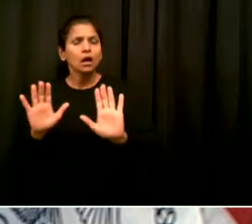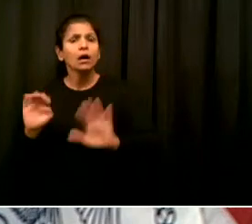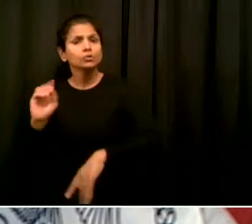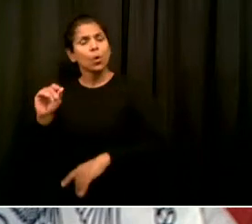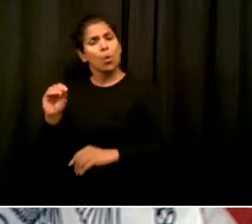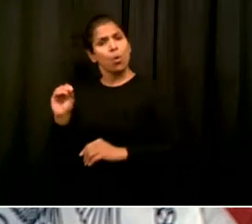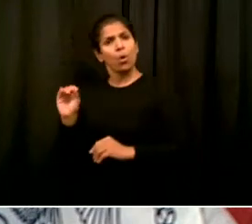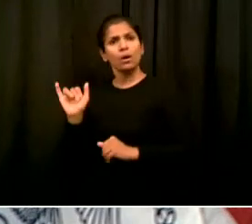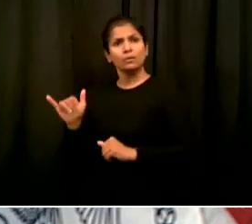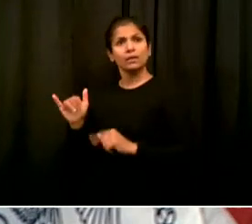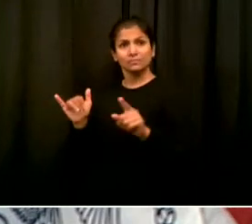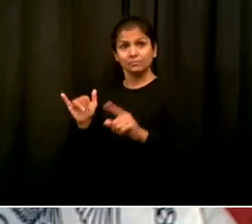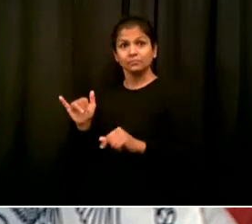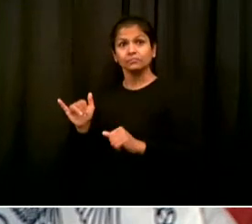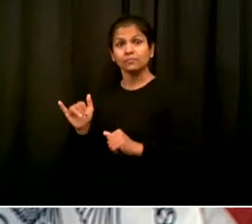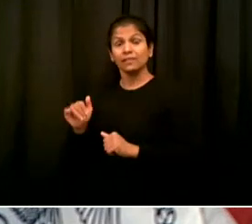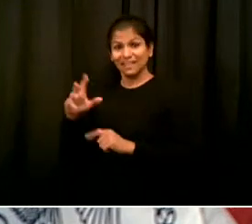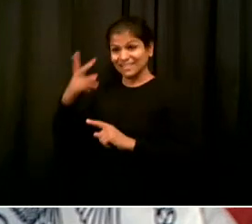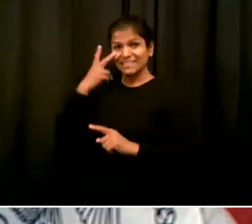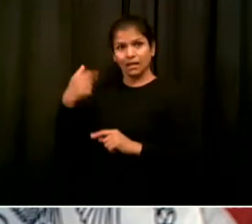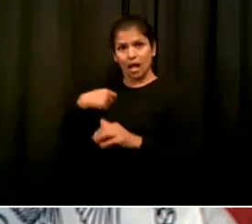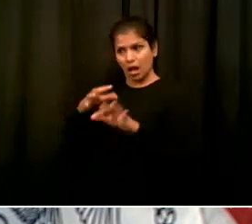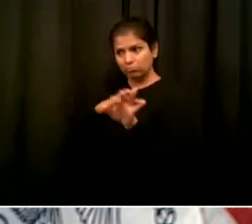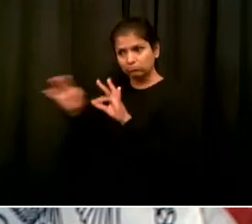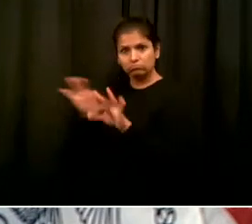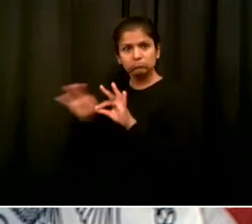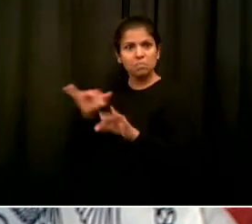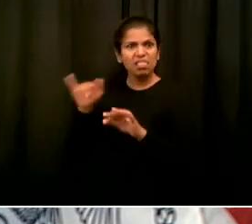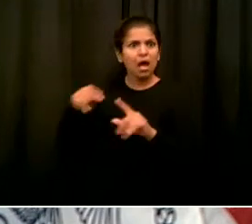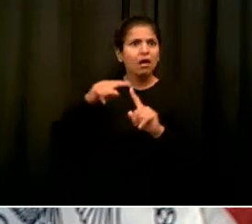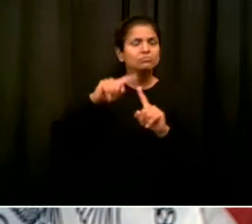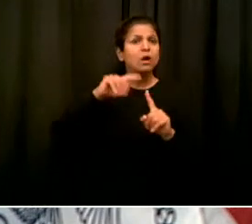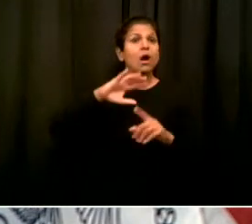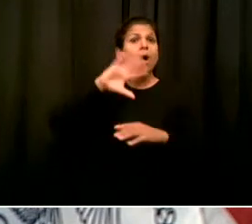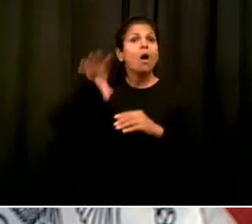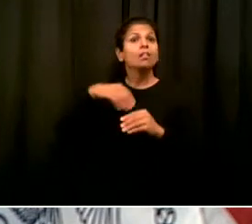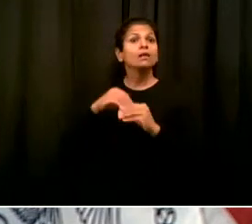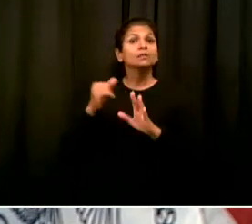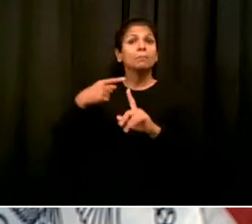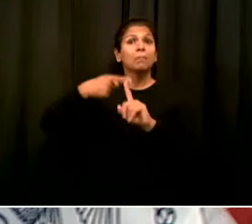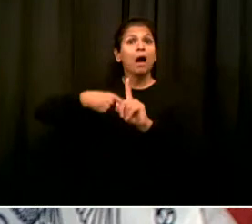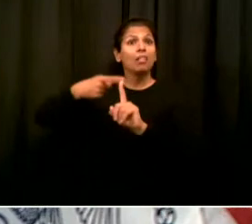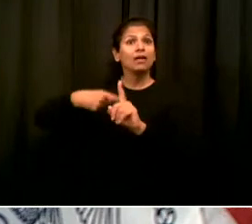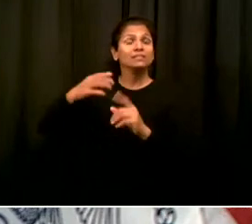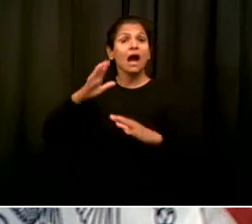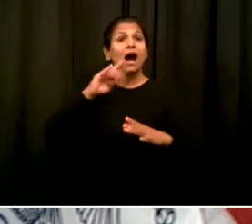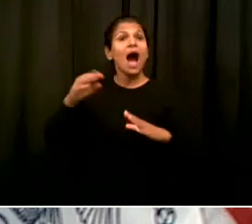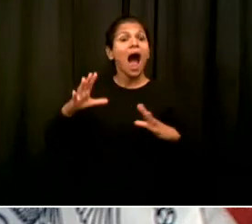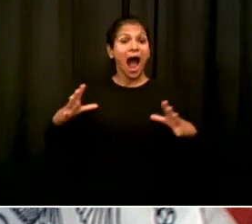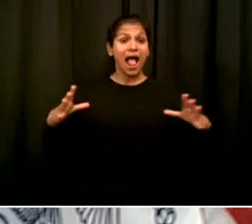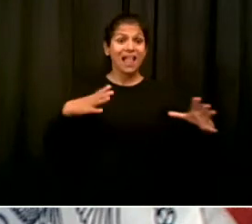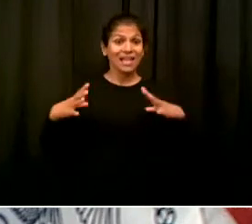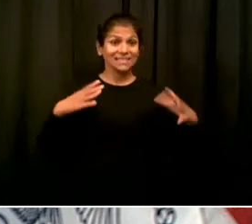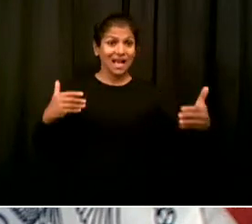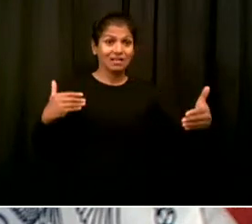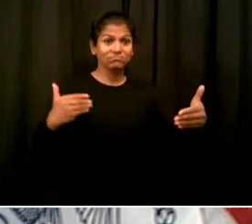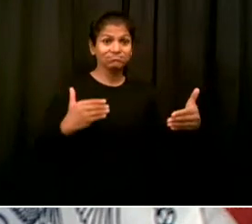BE VIGILANT AND JULIET, THAT S I WHY I'M TALKING ABOUT THE TOUGH REALITY OF THE HOLIDAYS, THAT WE CAN'T LET ALL OF OUR PROGRESS